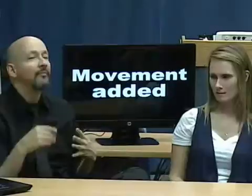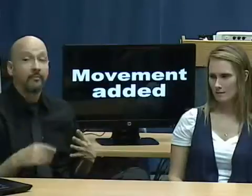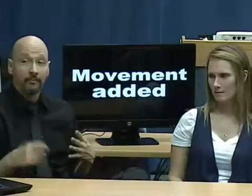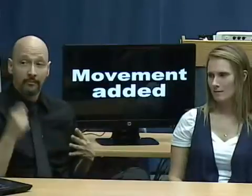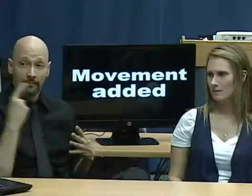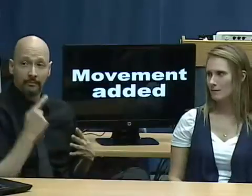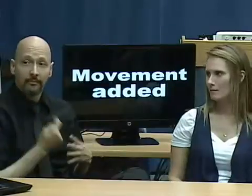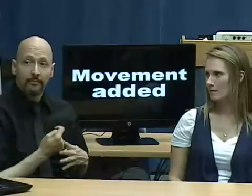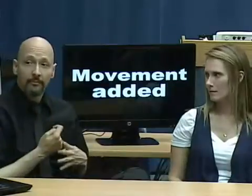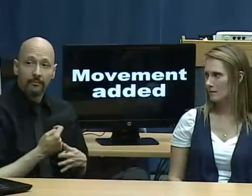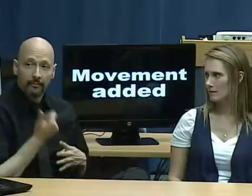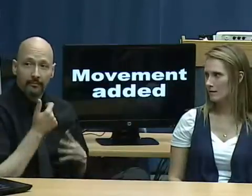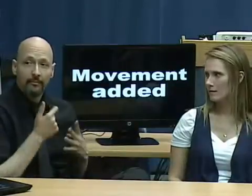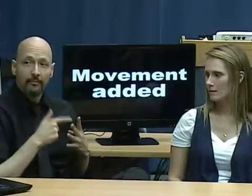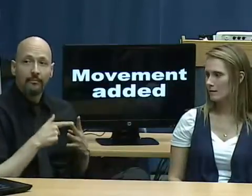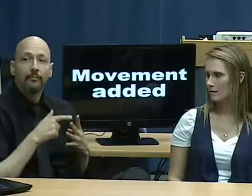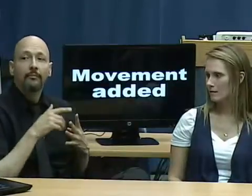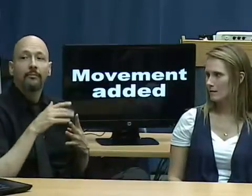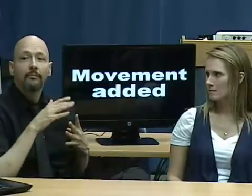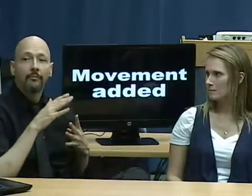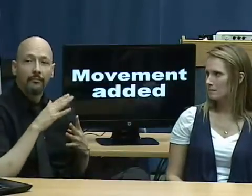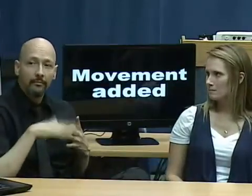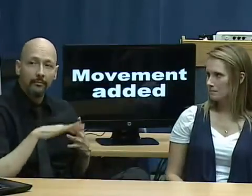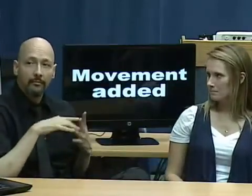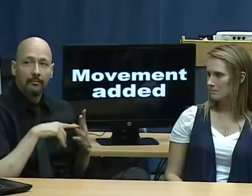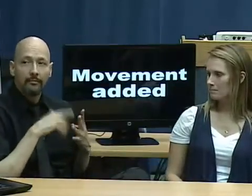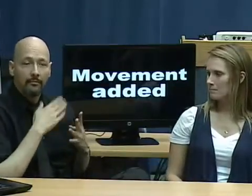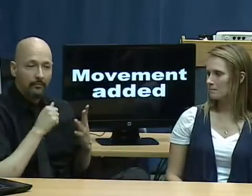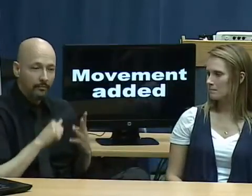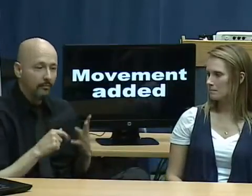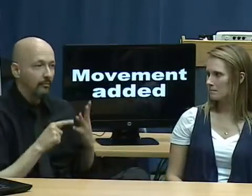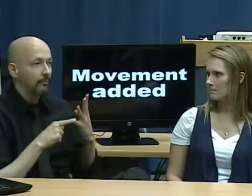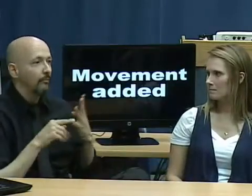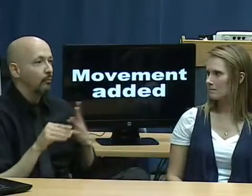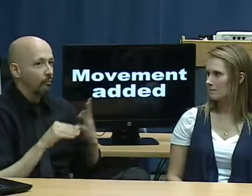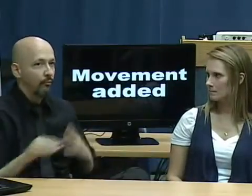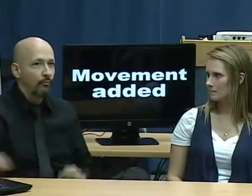1) Deletions, 2) Location 3) Handshape, 4) Movement added